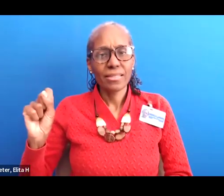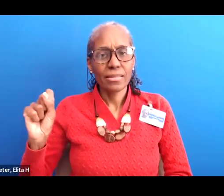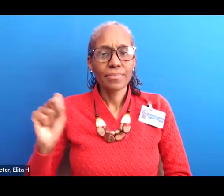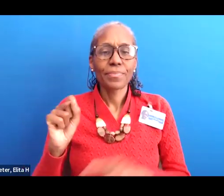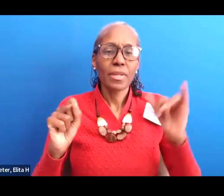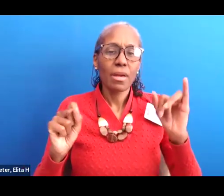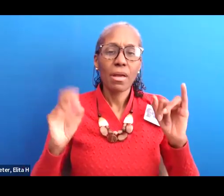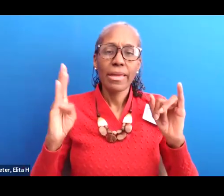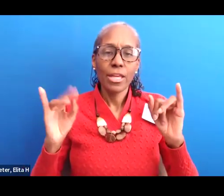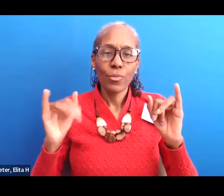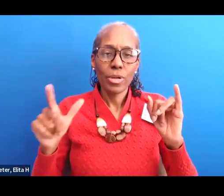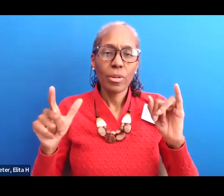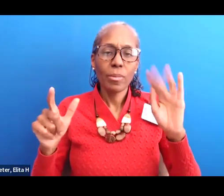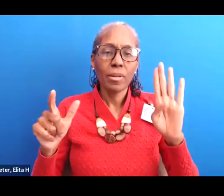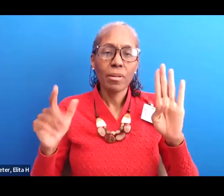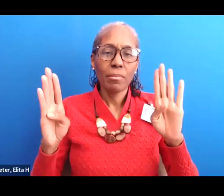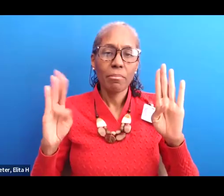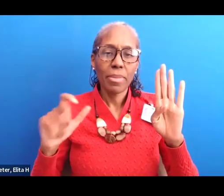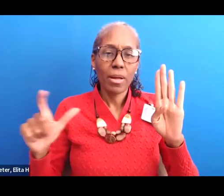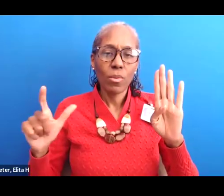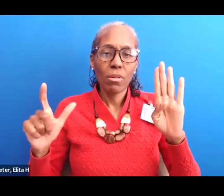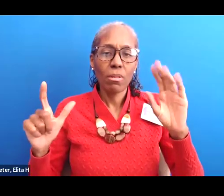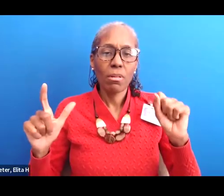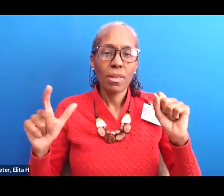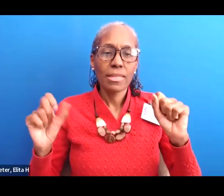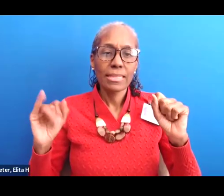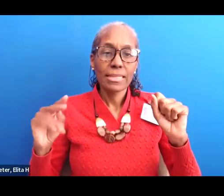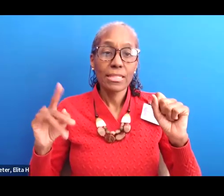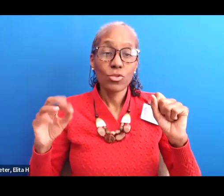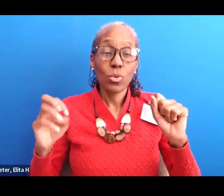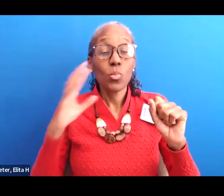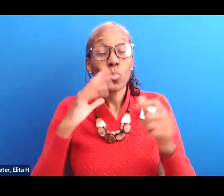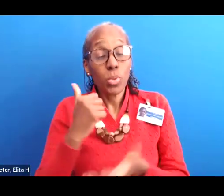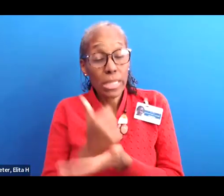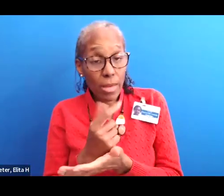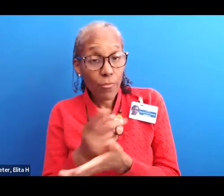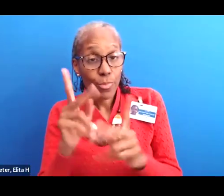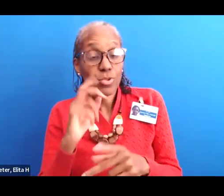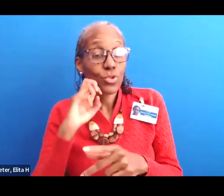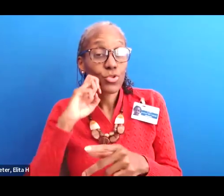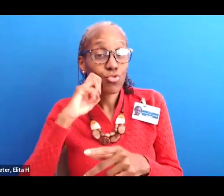IBS, Irritable Bowel Syndrome. Now, will it help for somebody who has a neurogenic bowel?